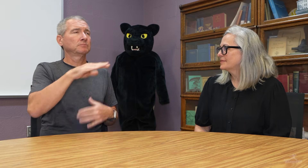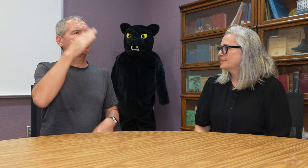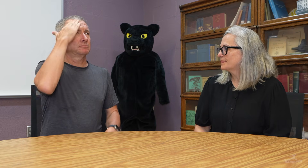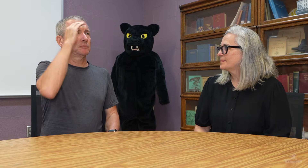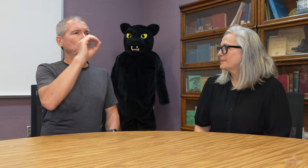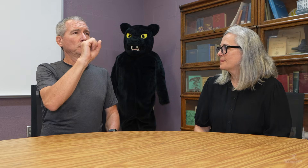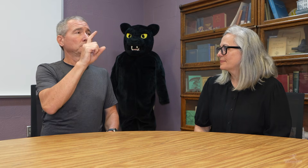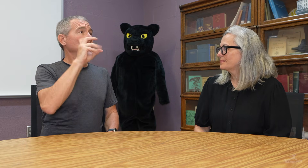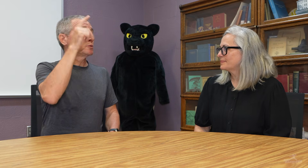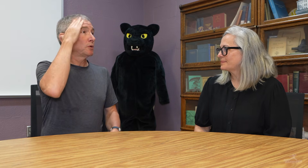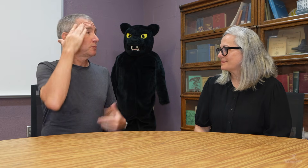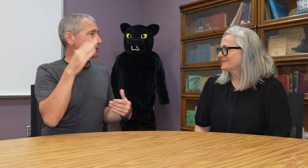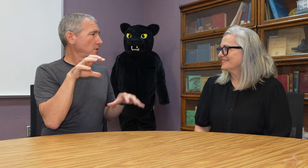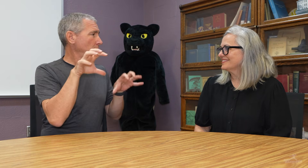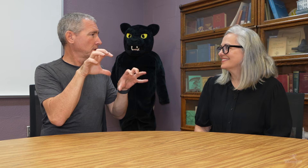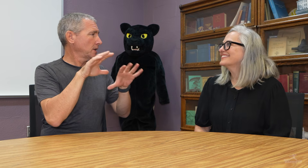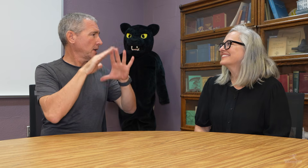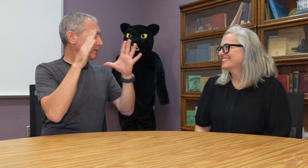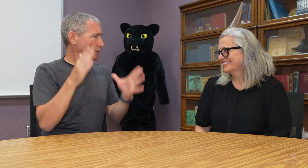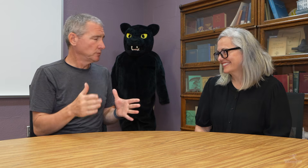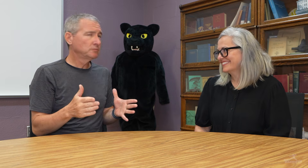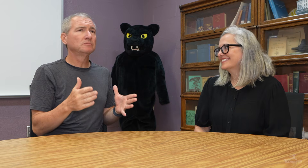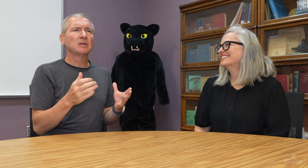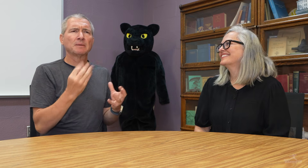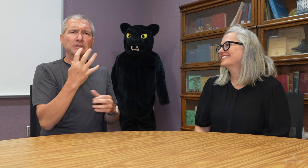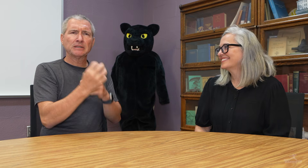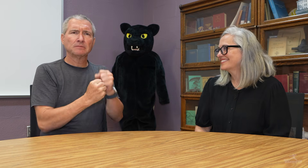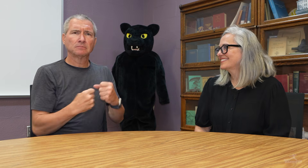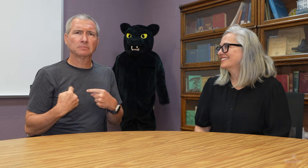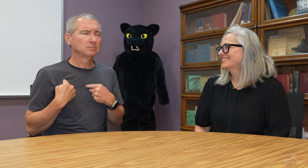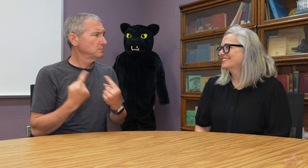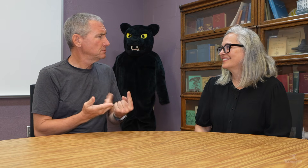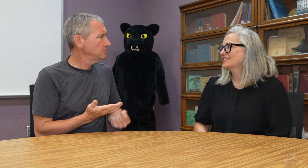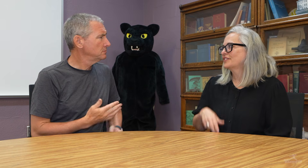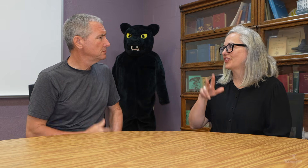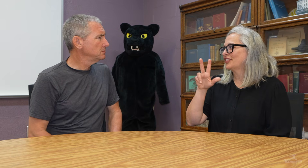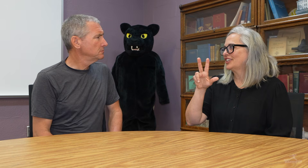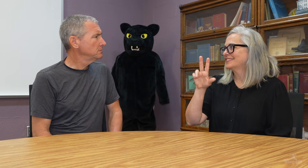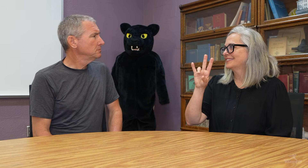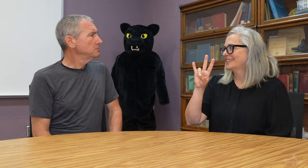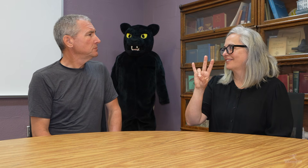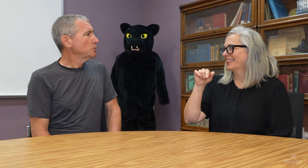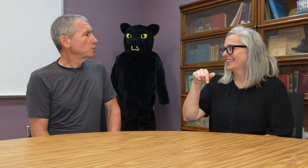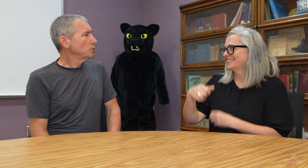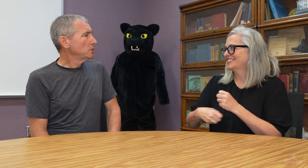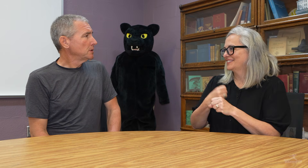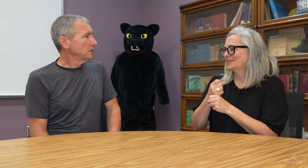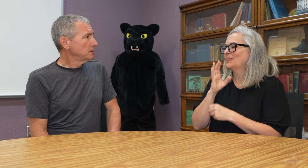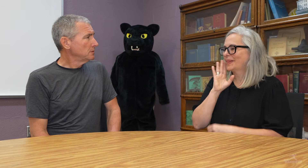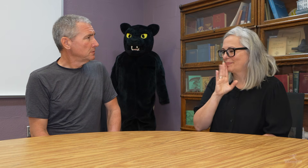For example, the haunted house that OSD is well known for hosting. How many years has that been going on? This year will be our 37th year of hosting!